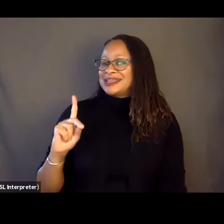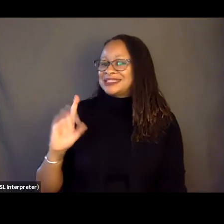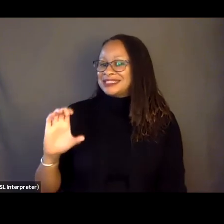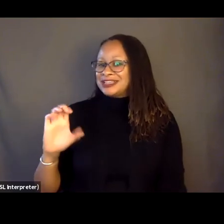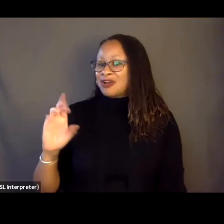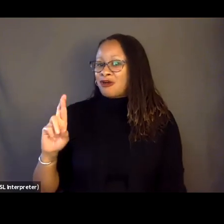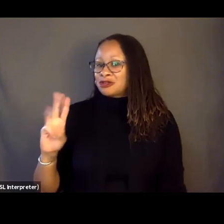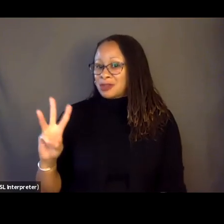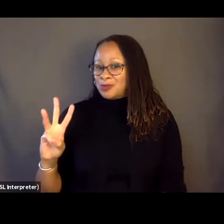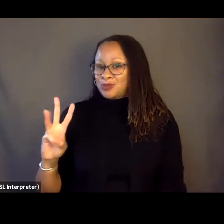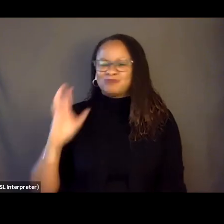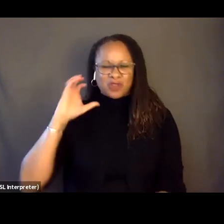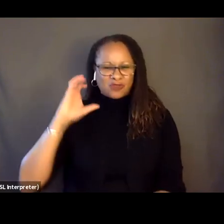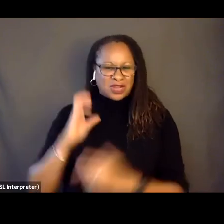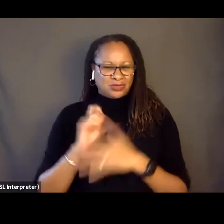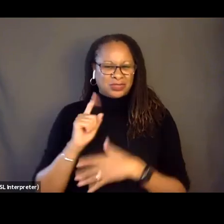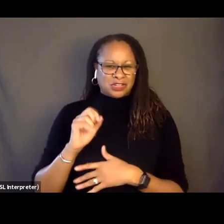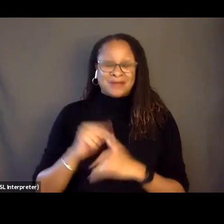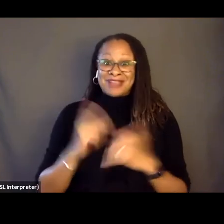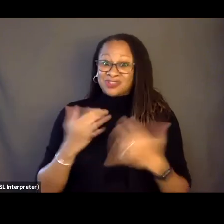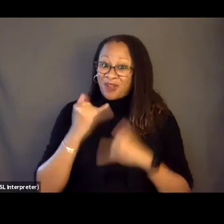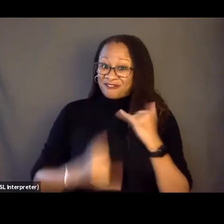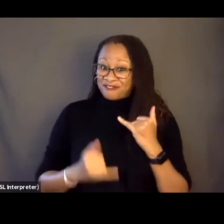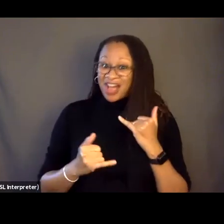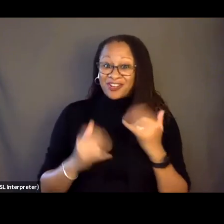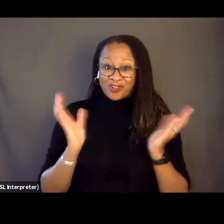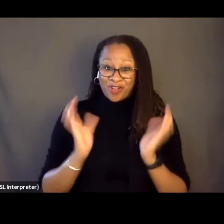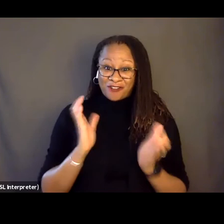This is one of our final conversations before we take a little break for the holidays,